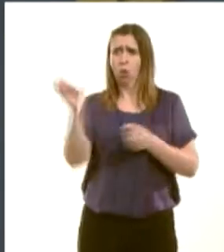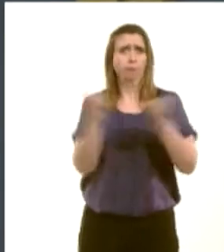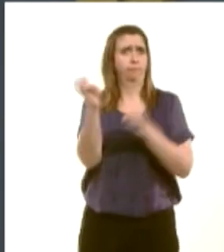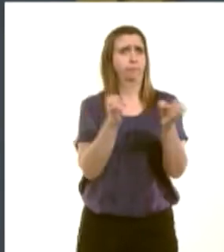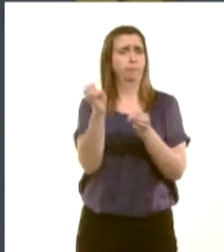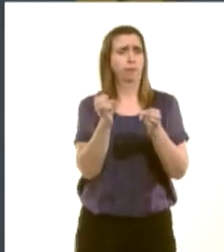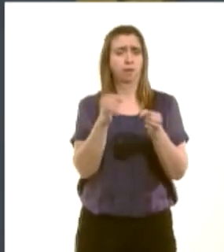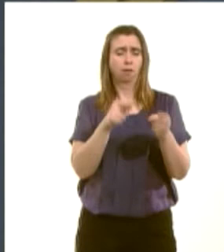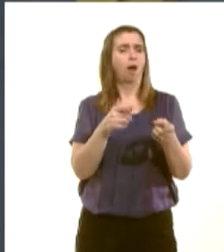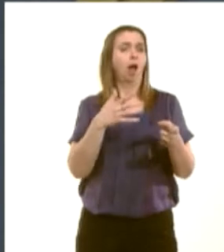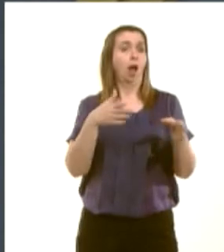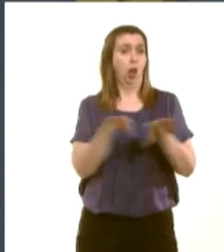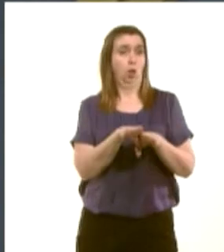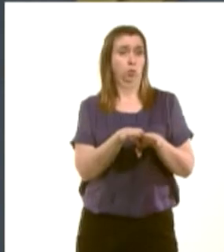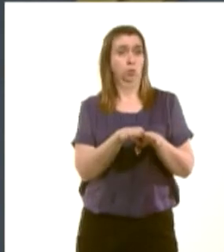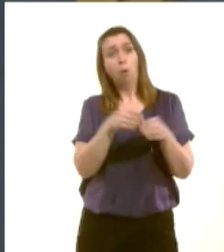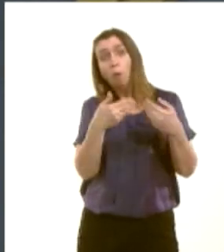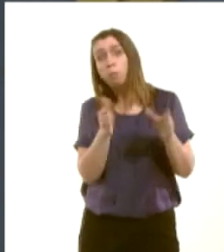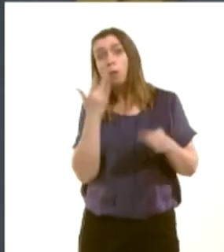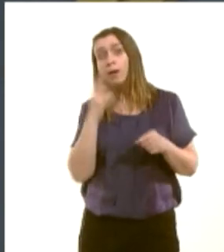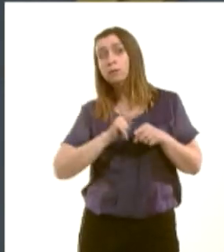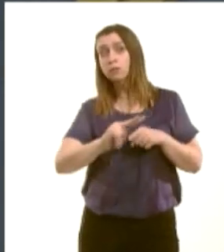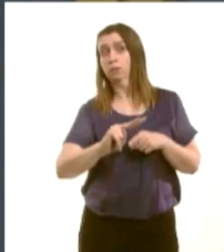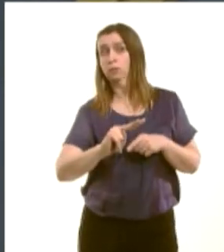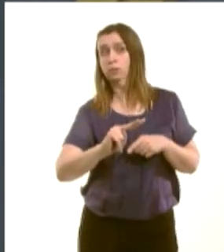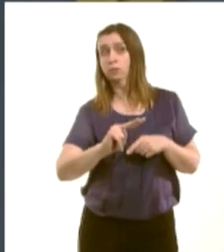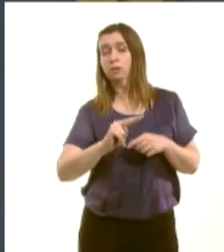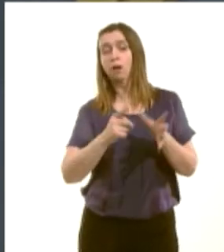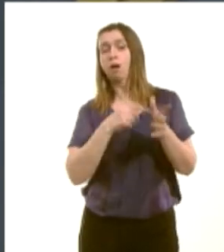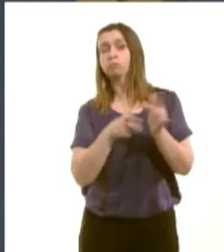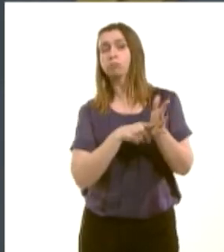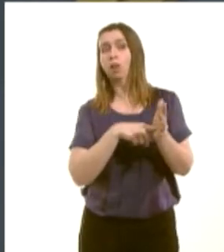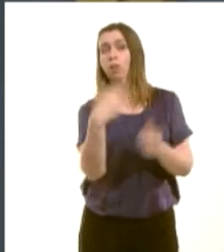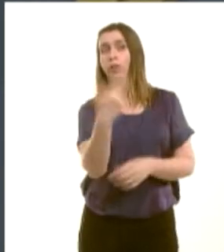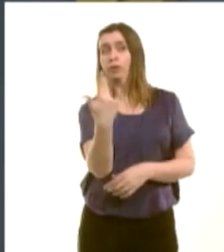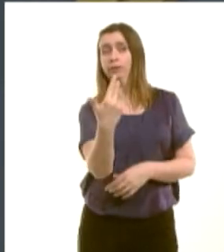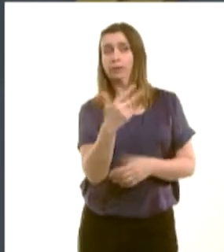is not set to open for another fortnight, until 13 Aprilónearly three weeks in fact?